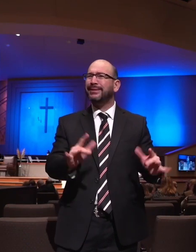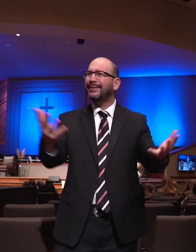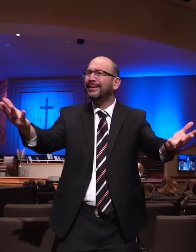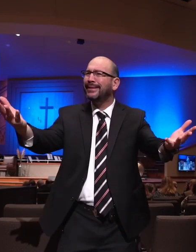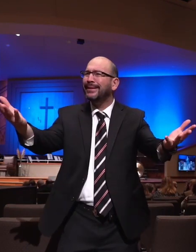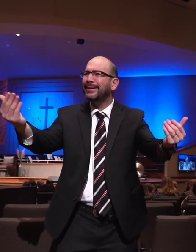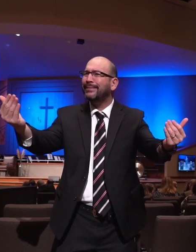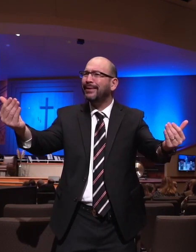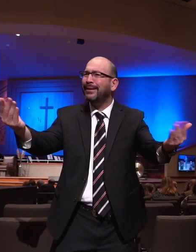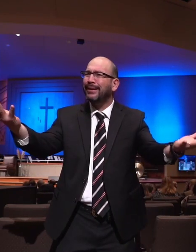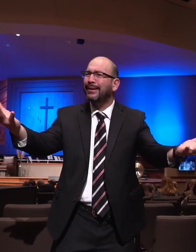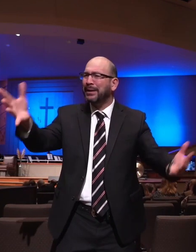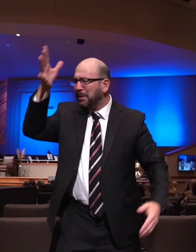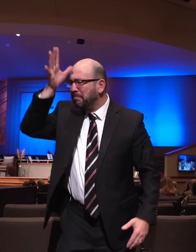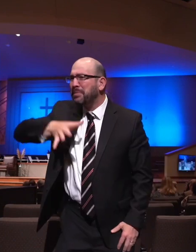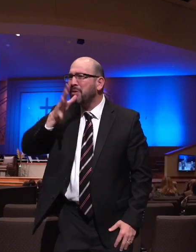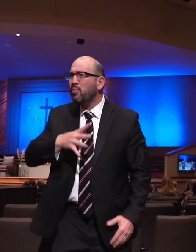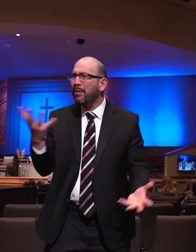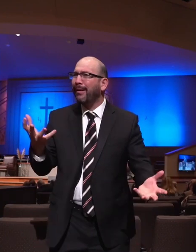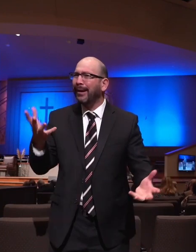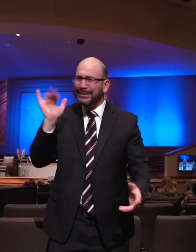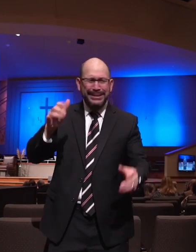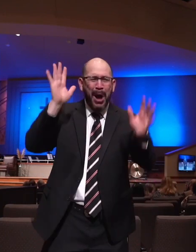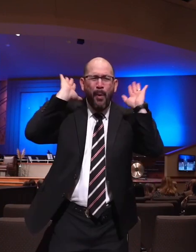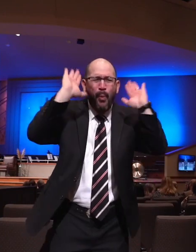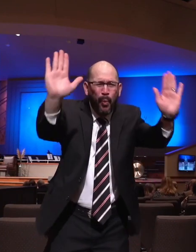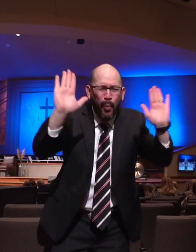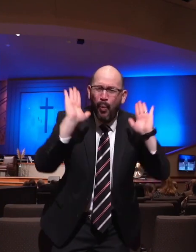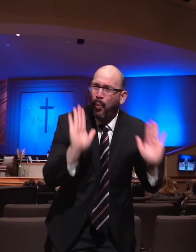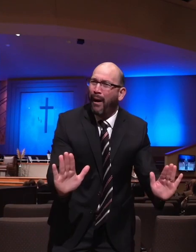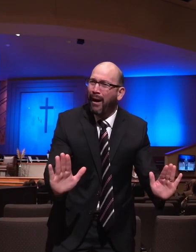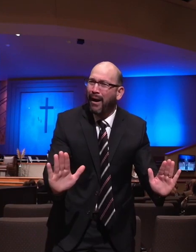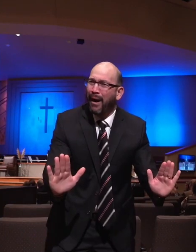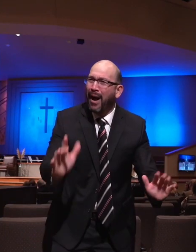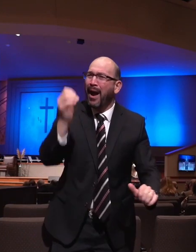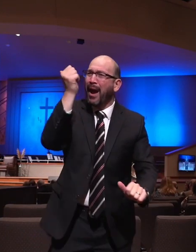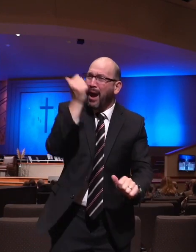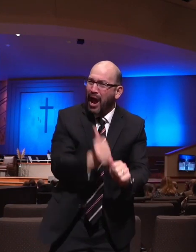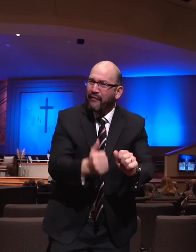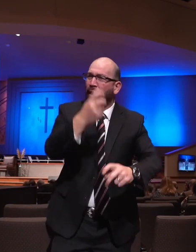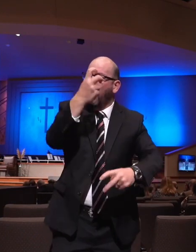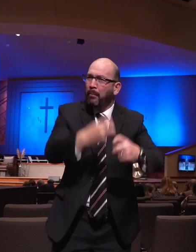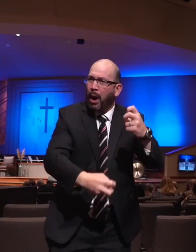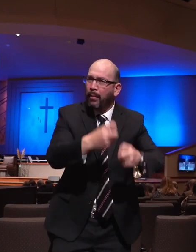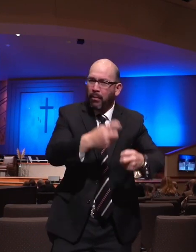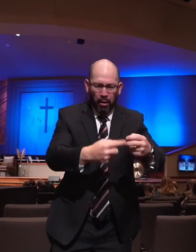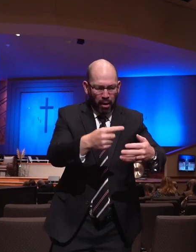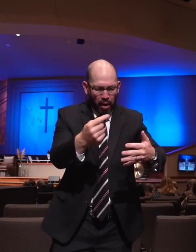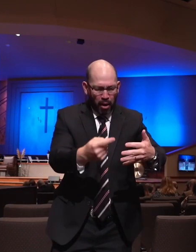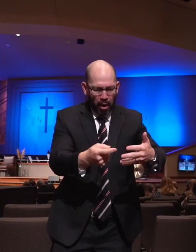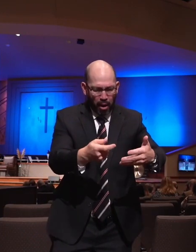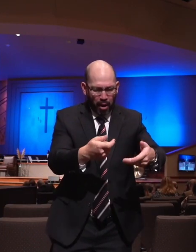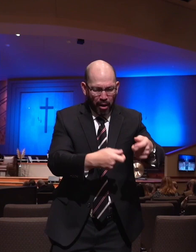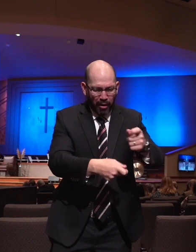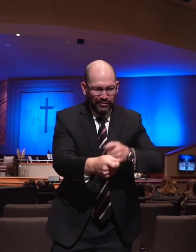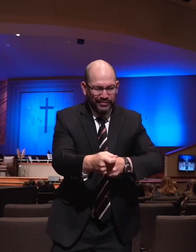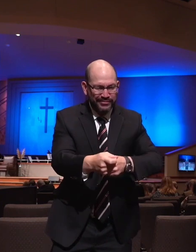man that is unbelievable every obstacle can actually become an opportunity to